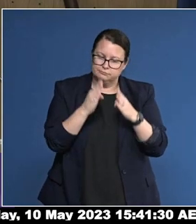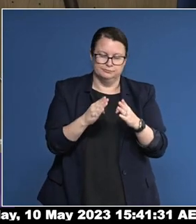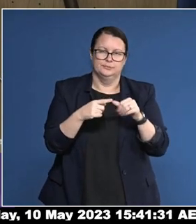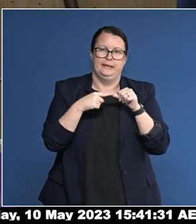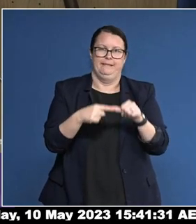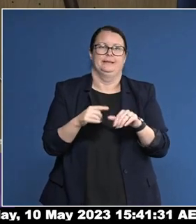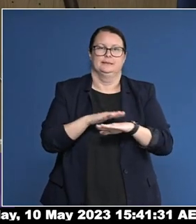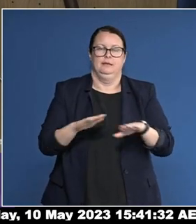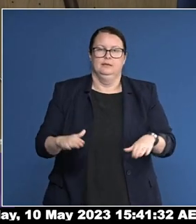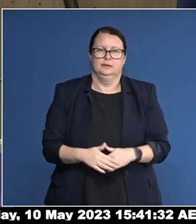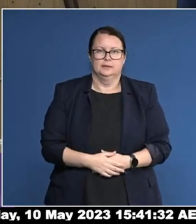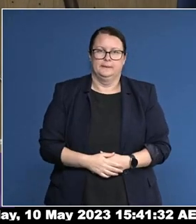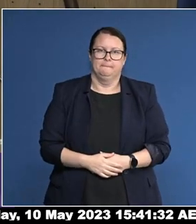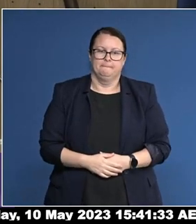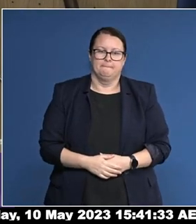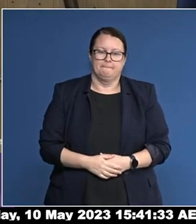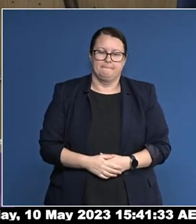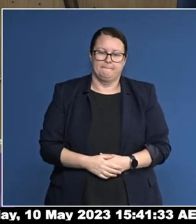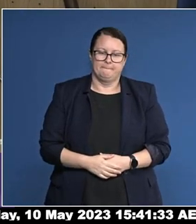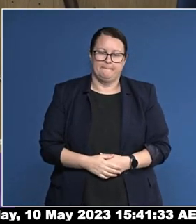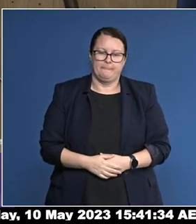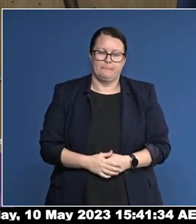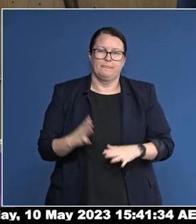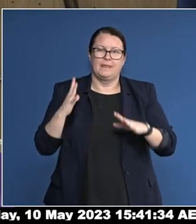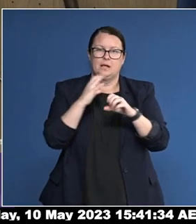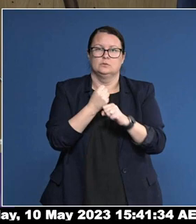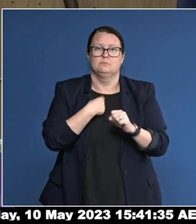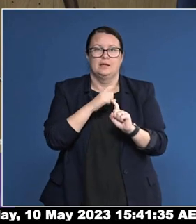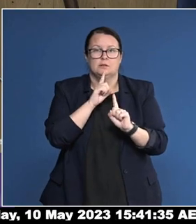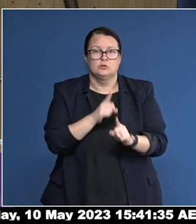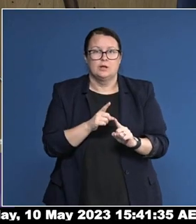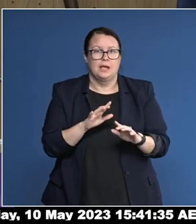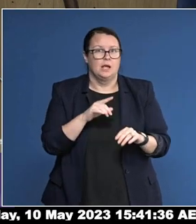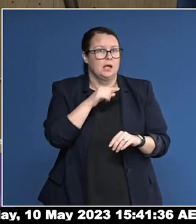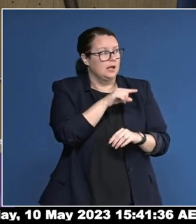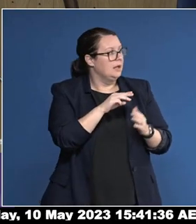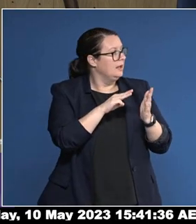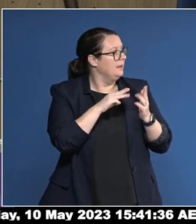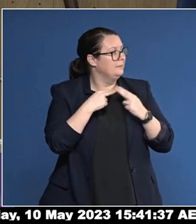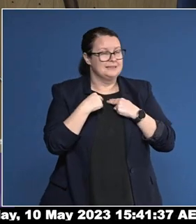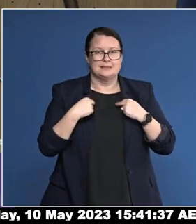So that concludes the directions. Ms Eastman, are there any other matters before I make some closing remarks?